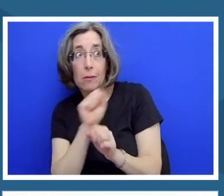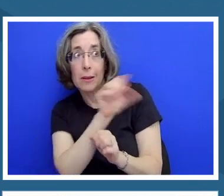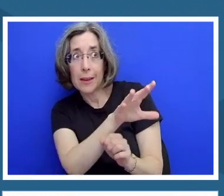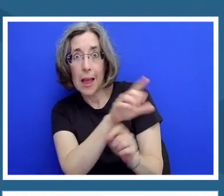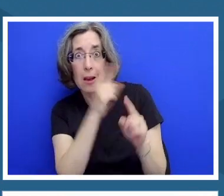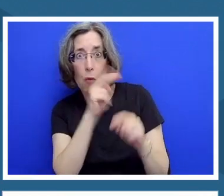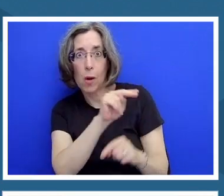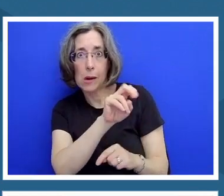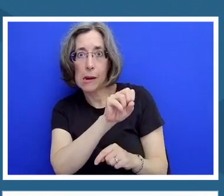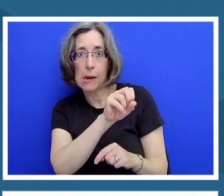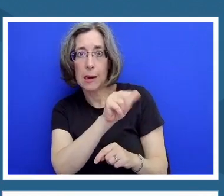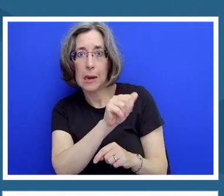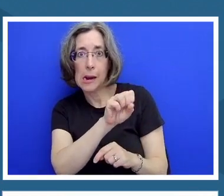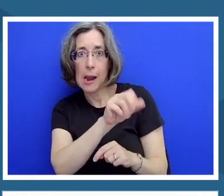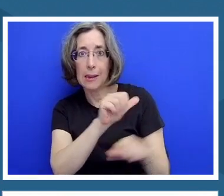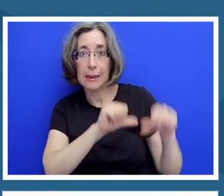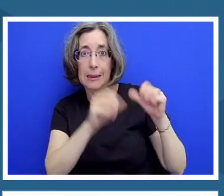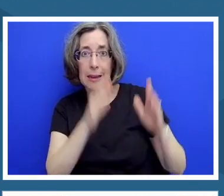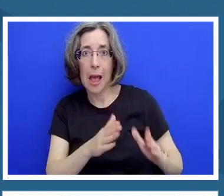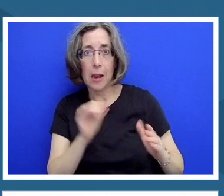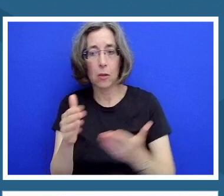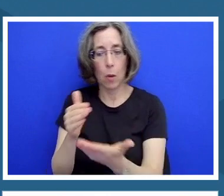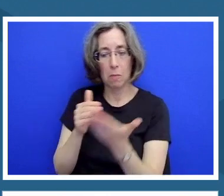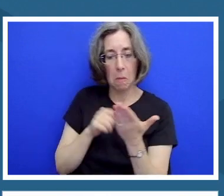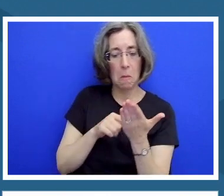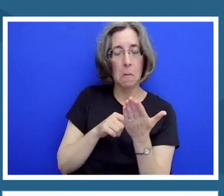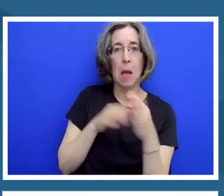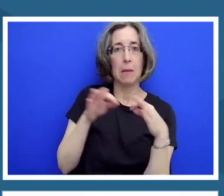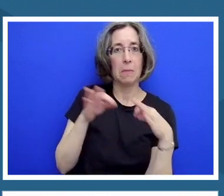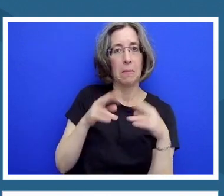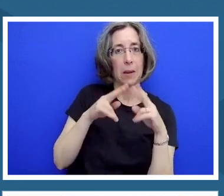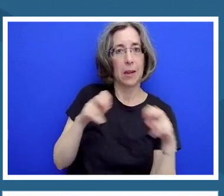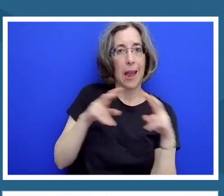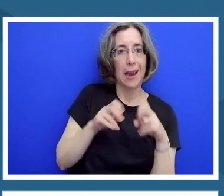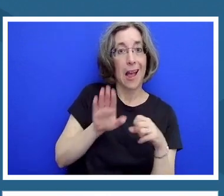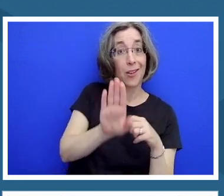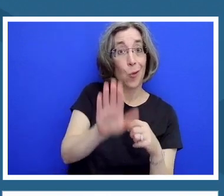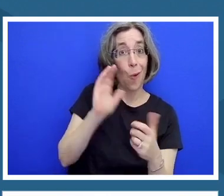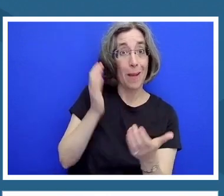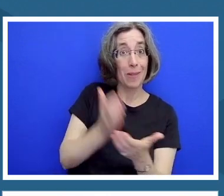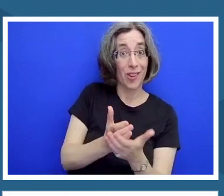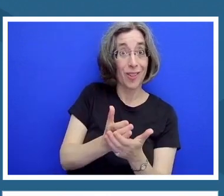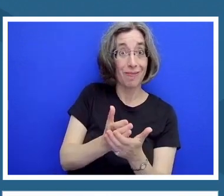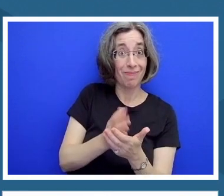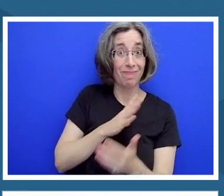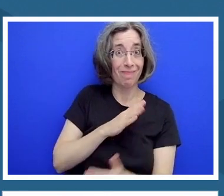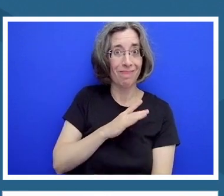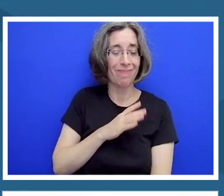uh but we're gonna dive into diy planet search right now so next slide please